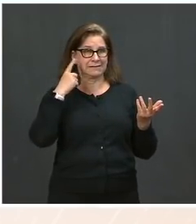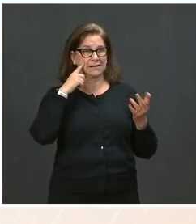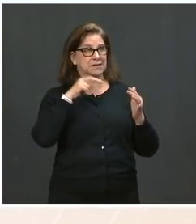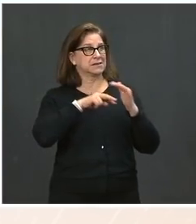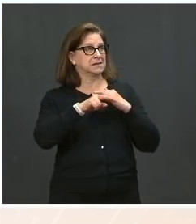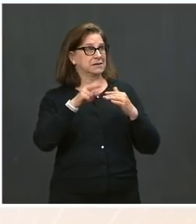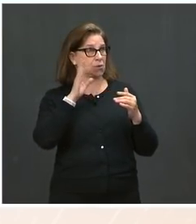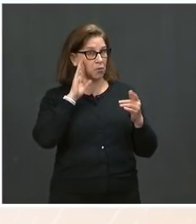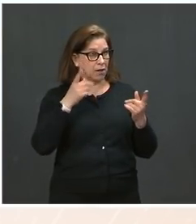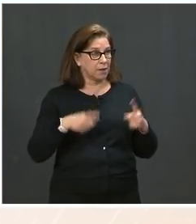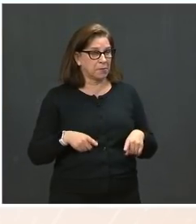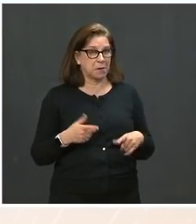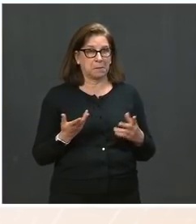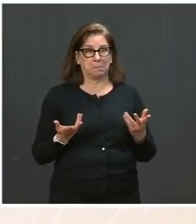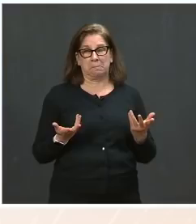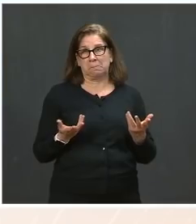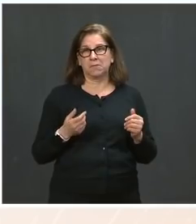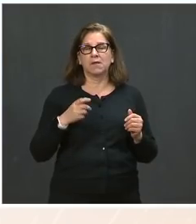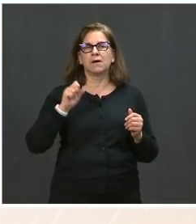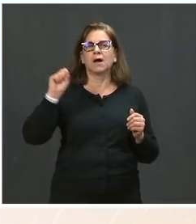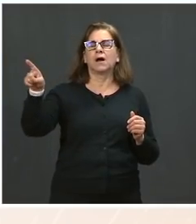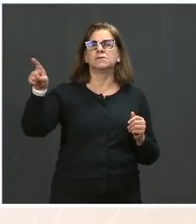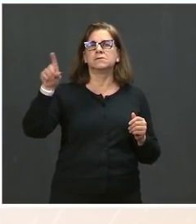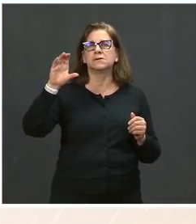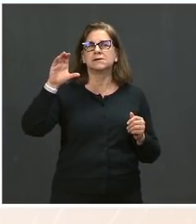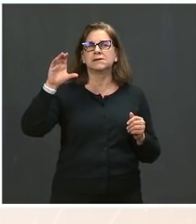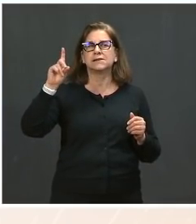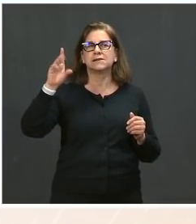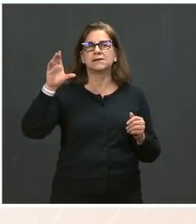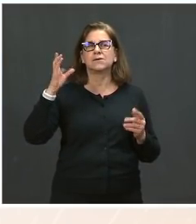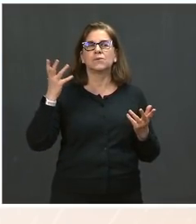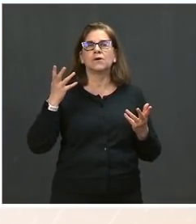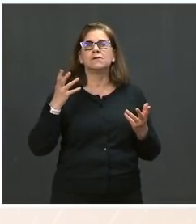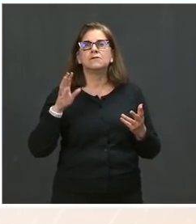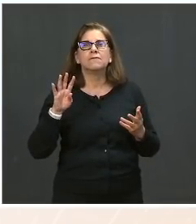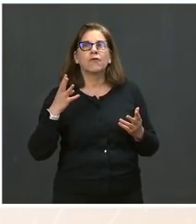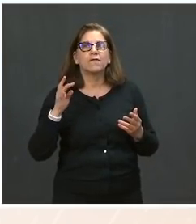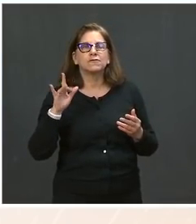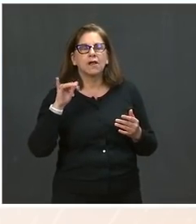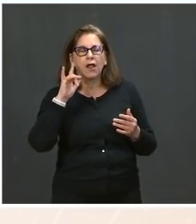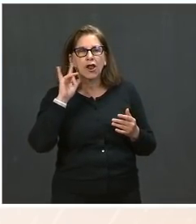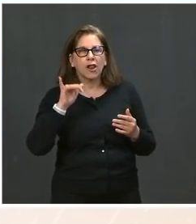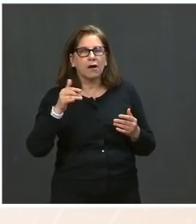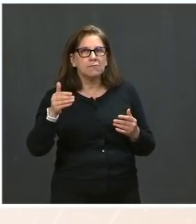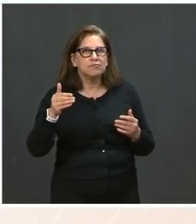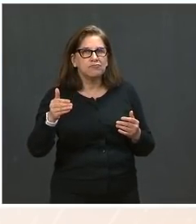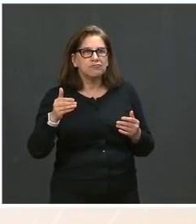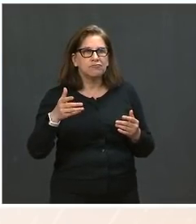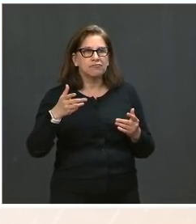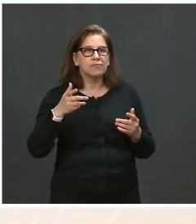on any expectation they have of changing those guidelines. Again, they base them on health and medical experts